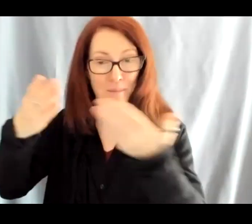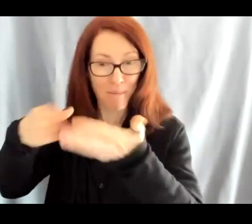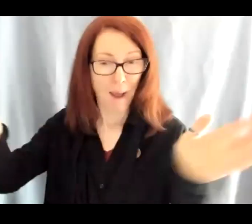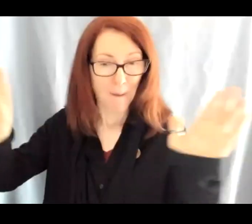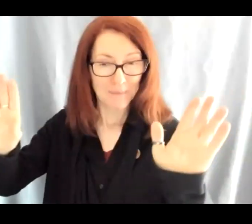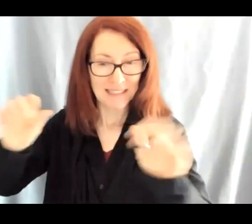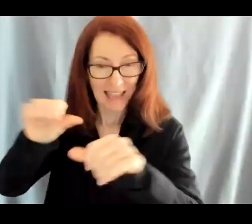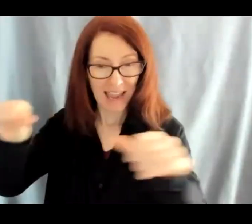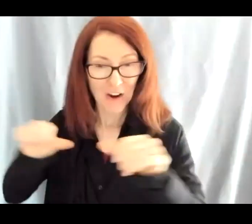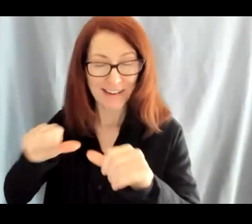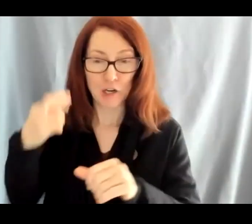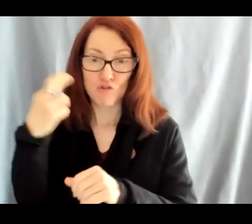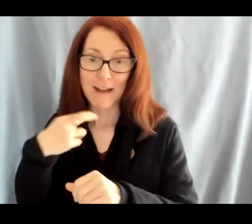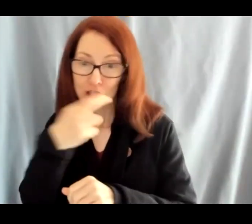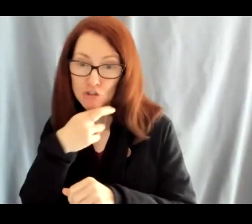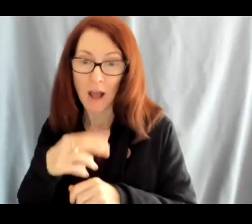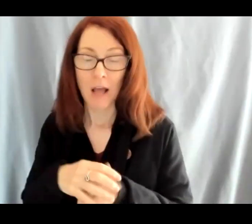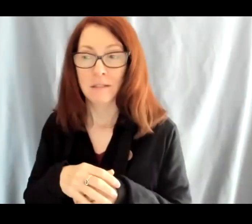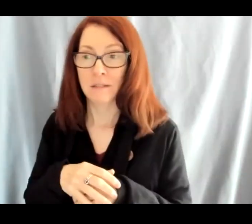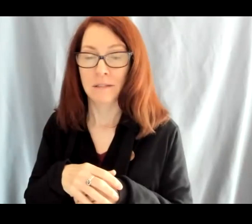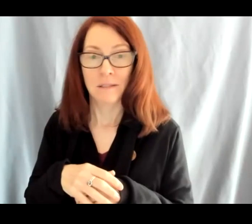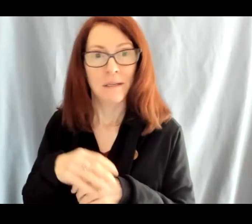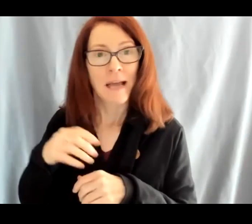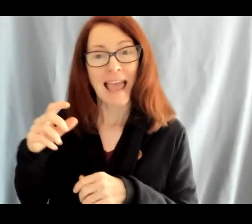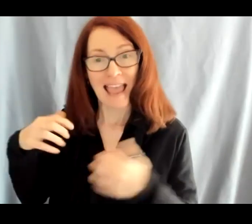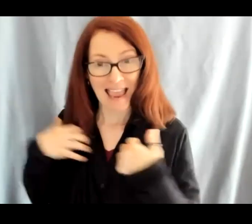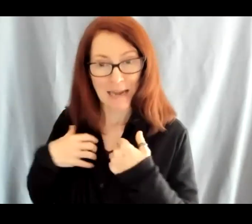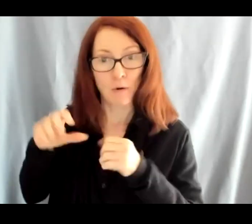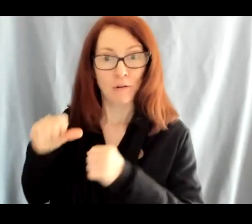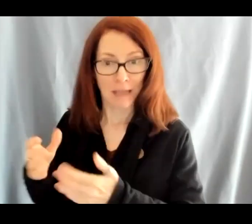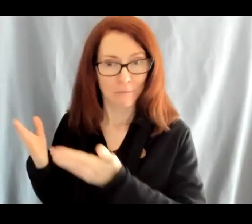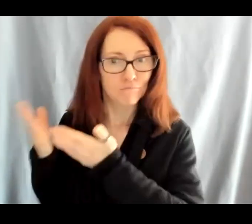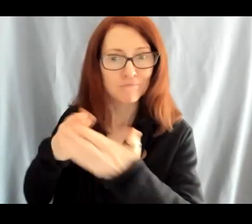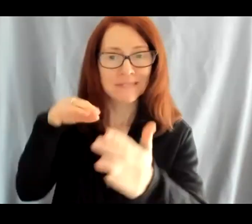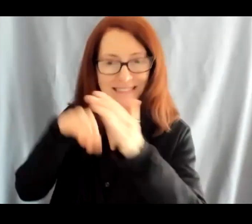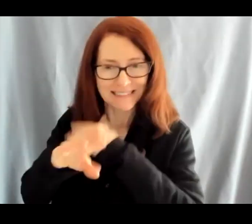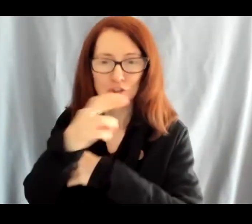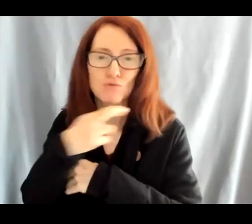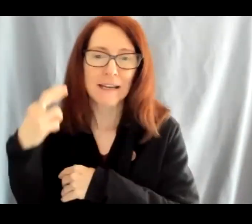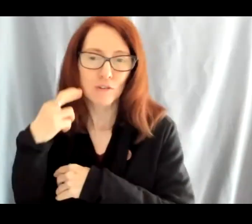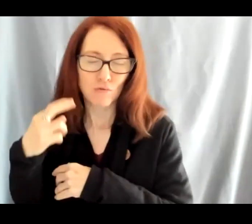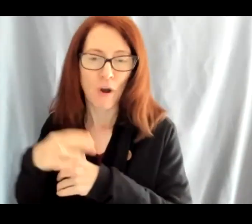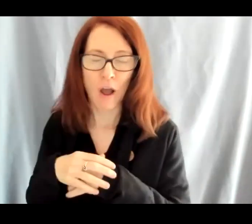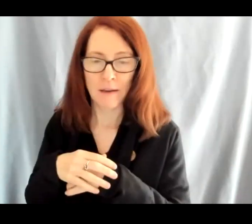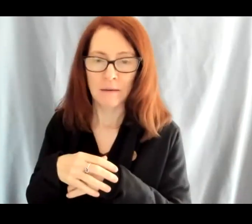through salad bars they're not allowed in pools you know based on health codes but there's a lot of places that